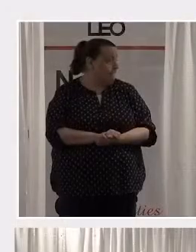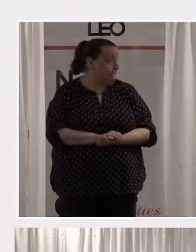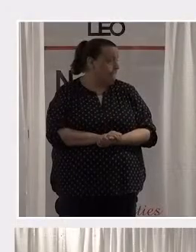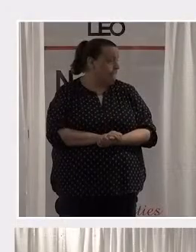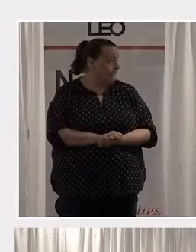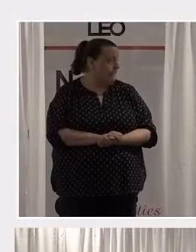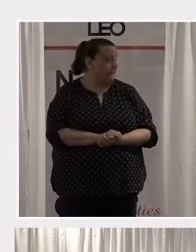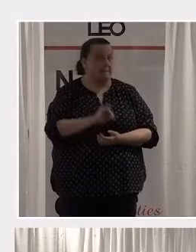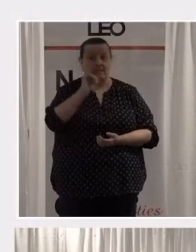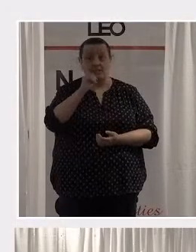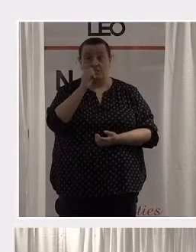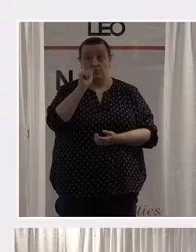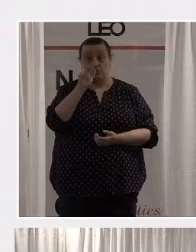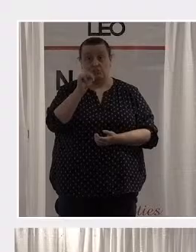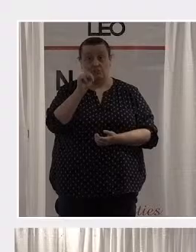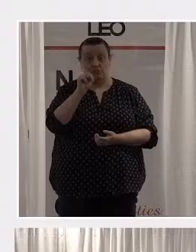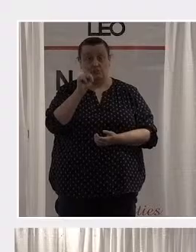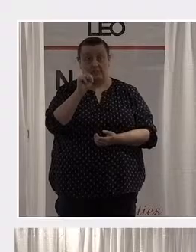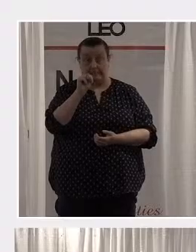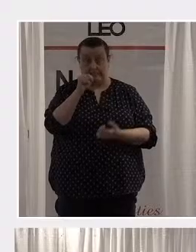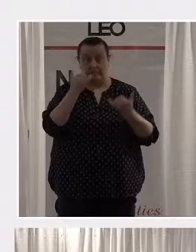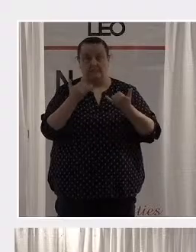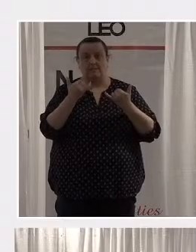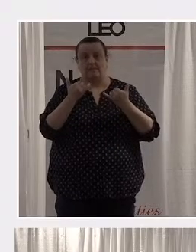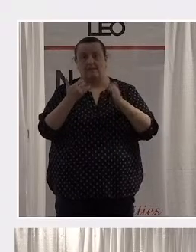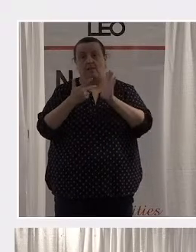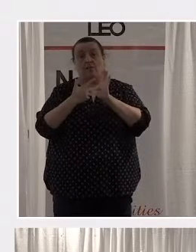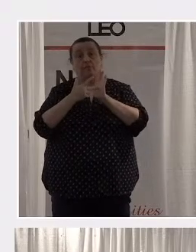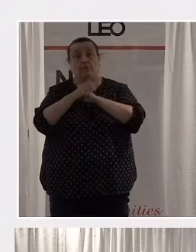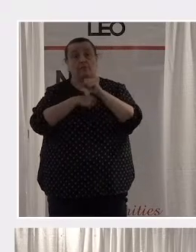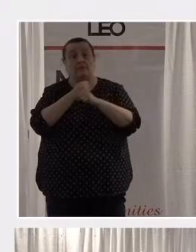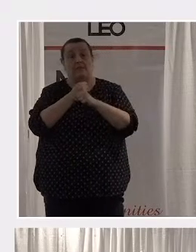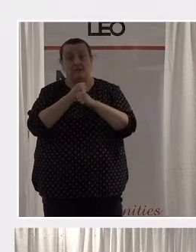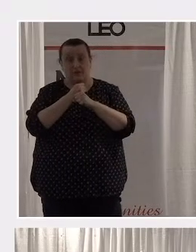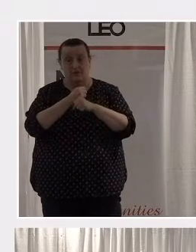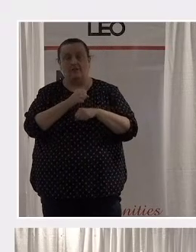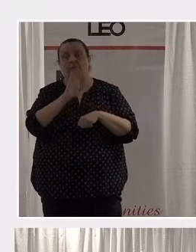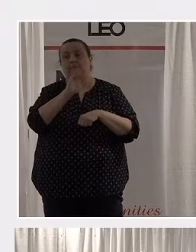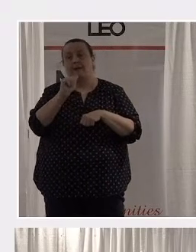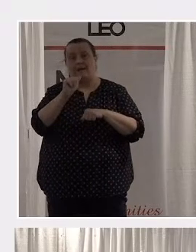JEAN IS CURRENTLY IN THEIR THIRD YEAR OF BIOLOGY